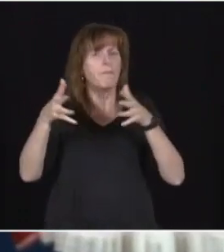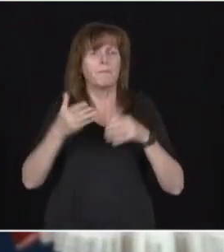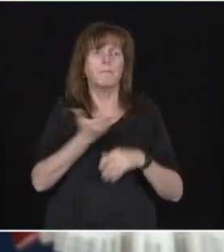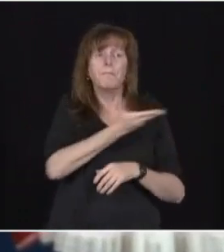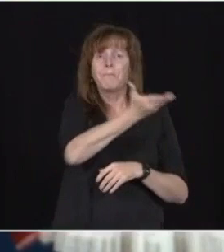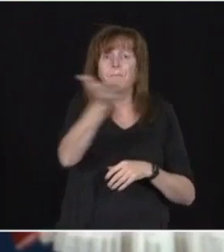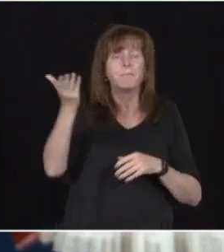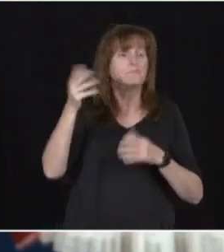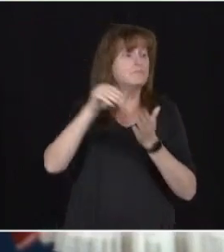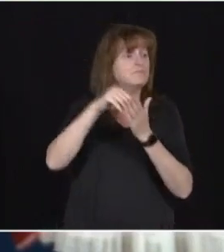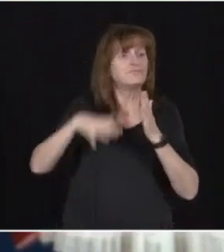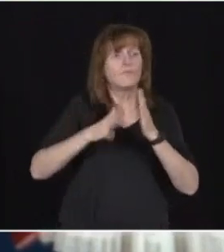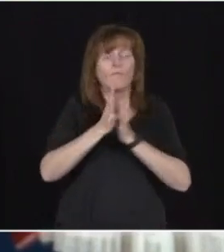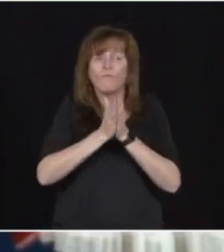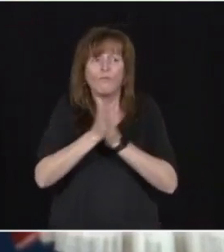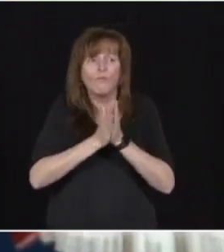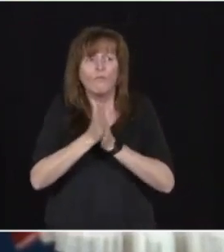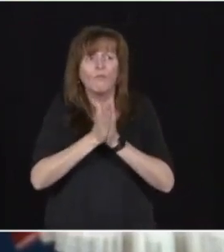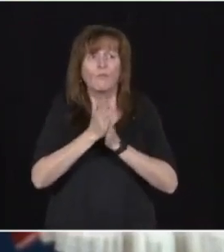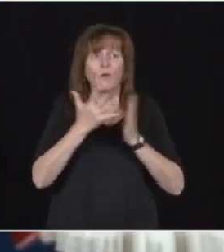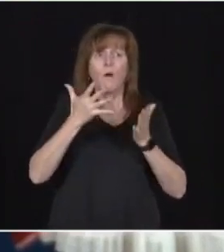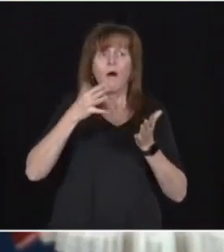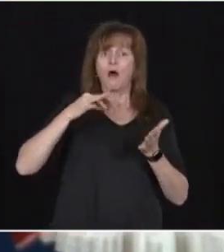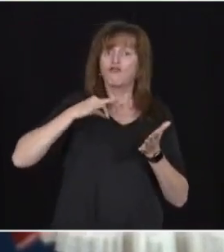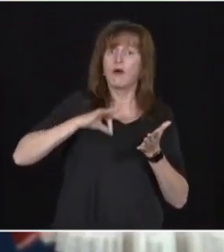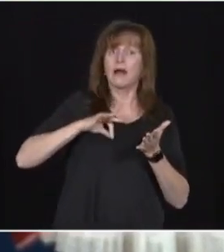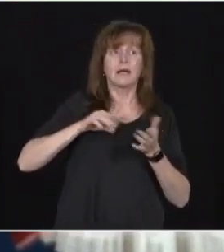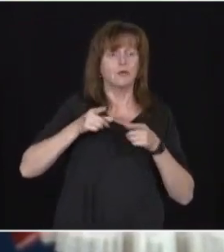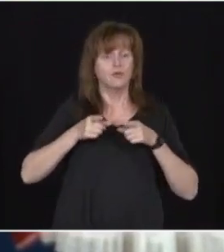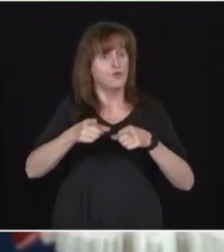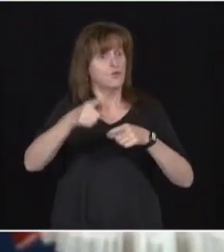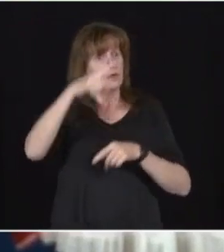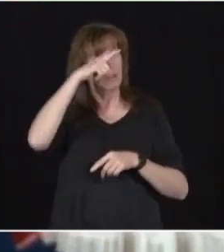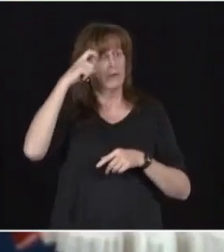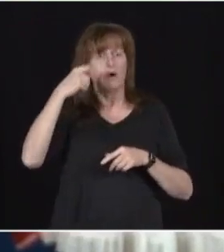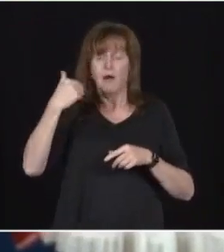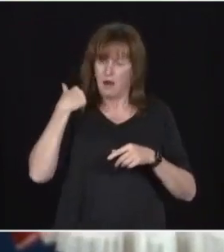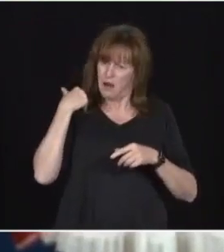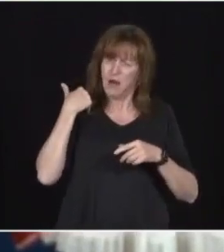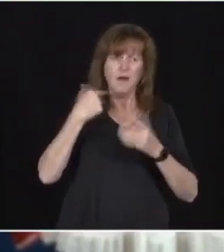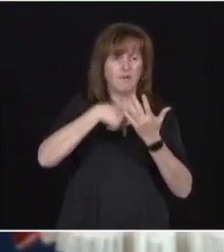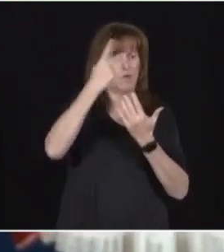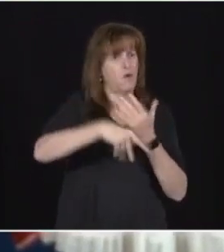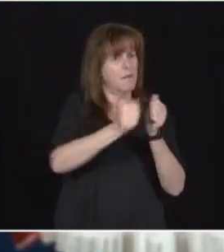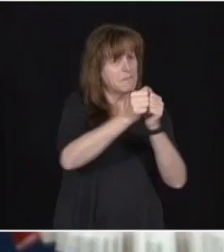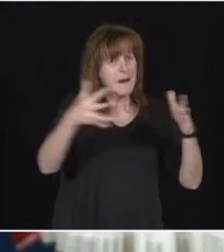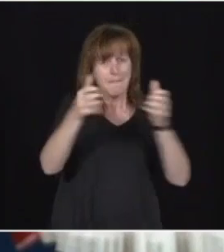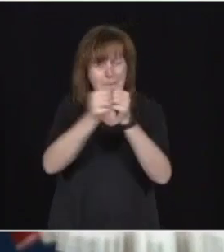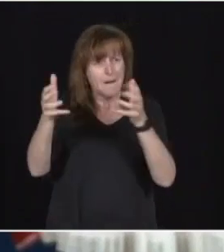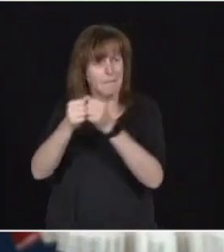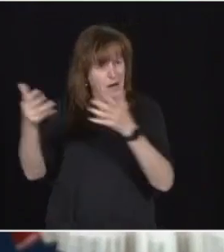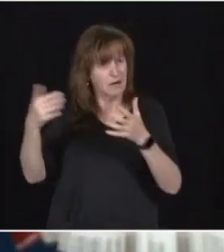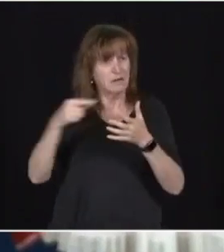valuable credits. We have identified seven areas of focus that will